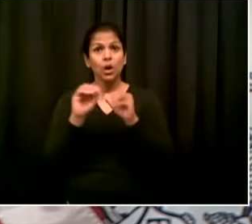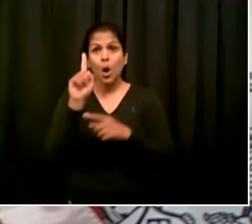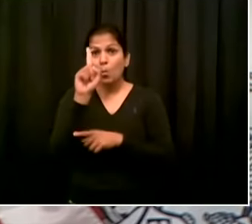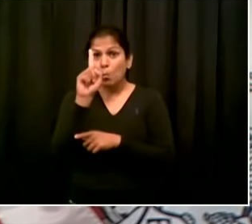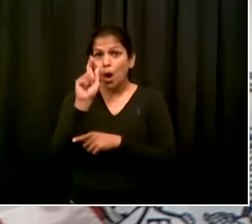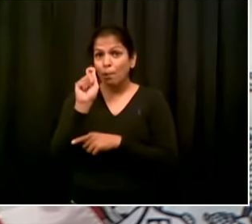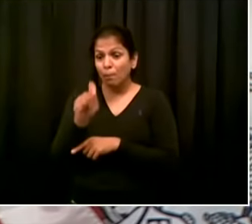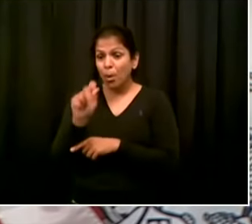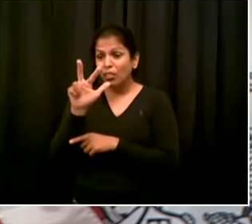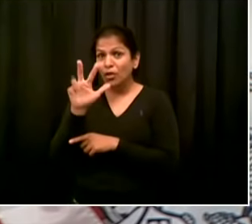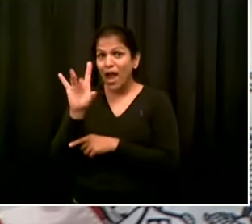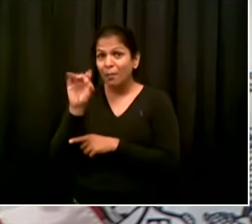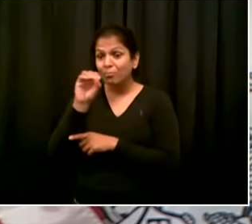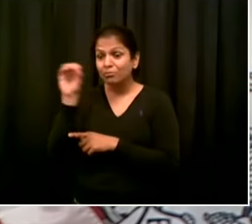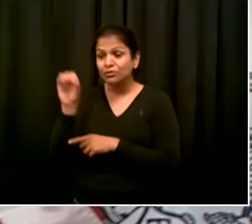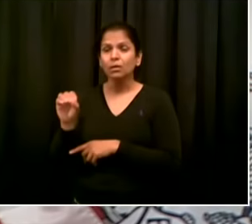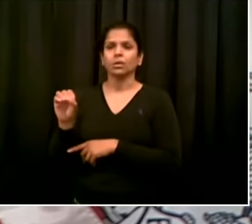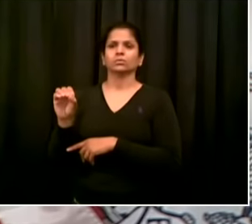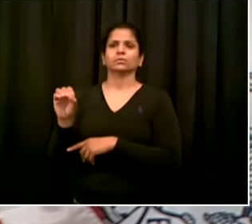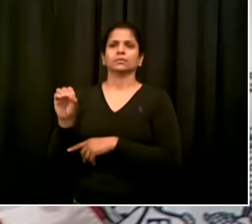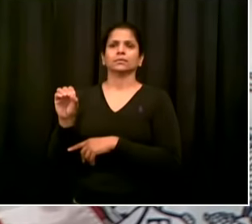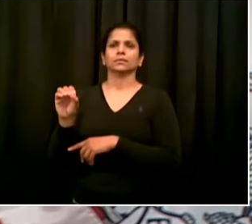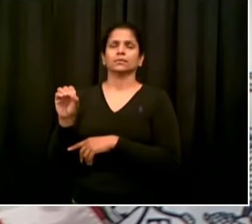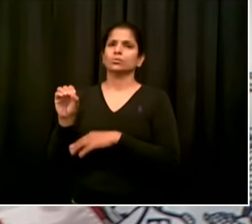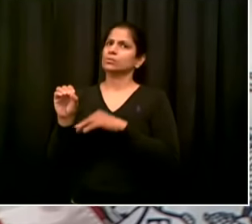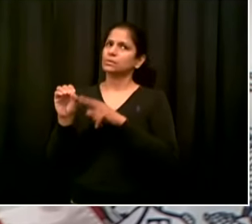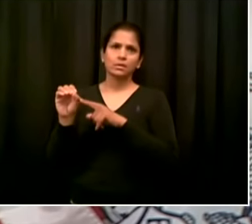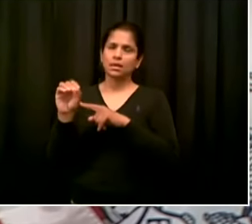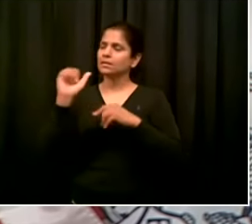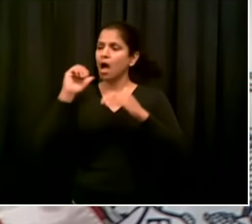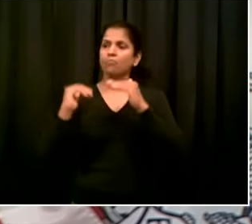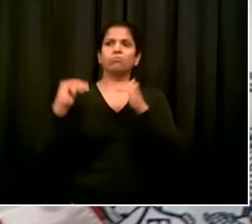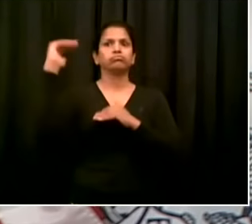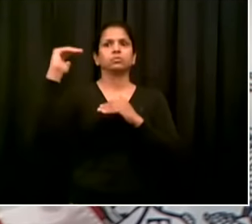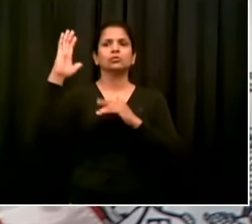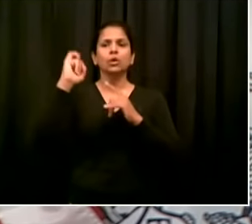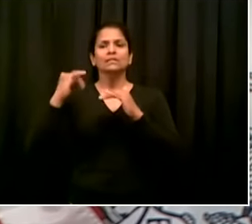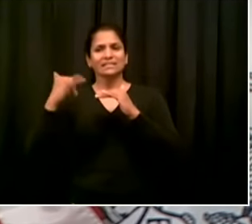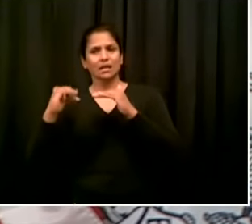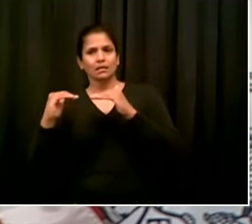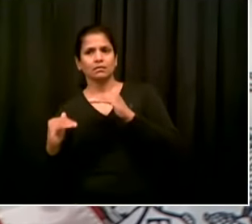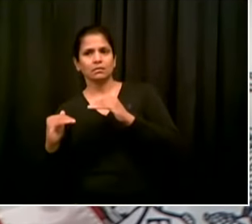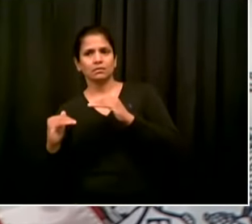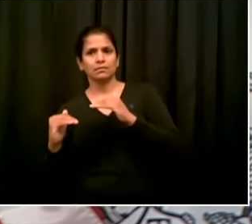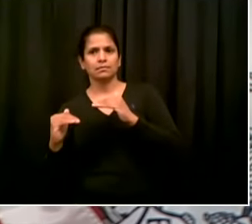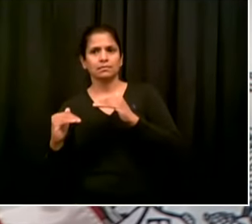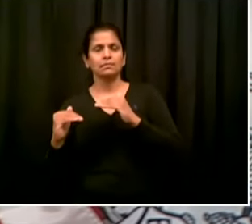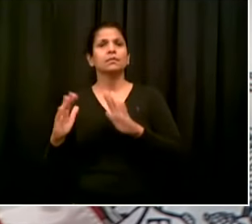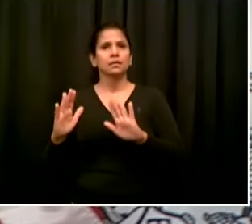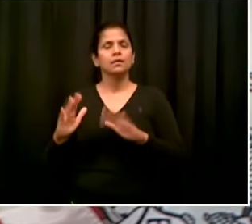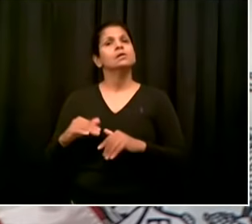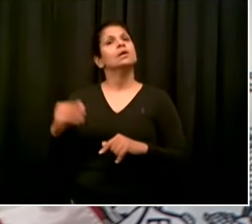AT THE TIME THAT WE ANNOUNCED THE STANDARD IT IS THE VSEEN DAY